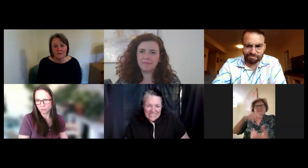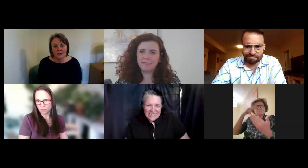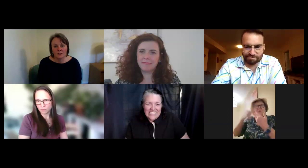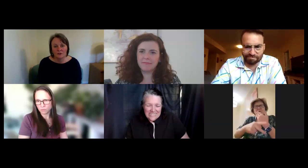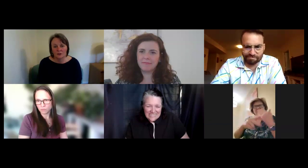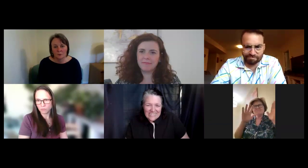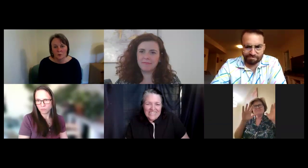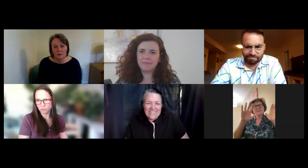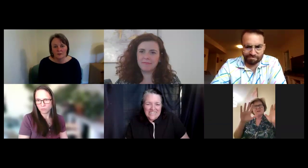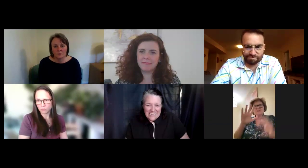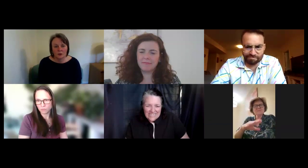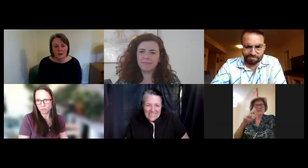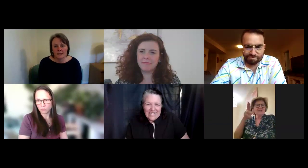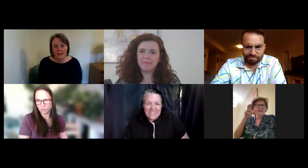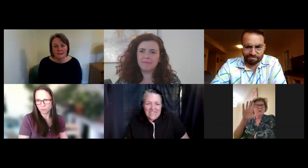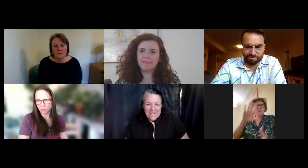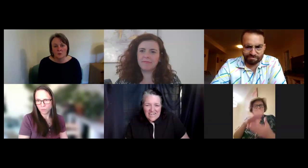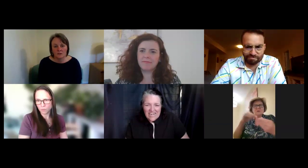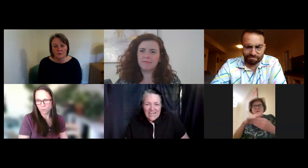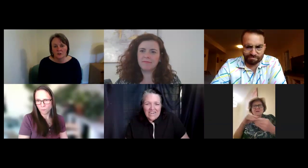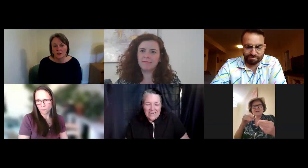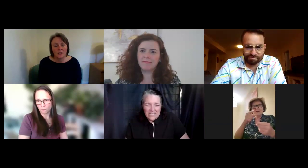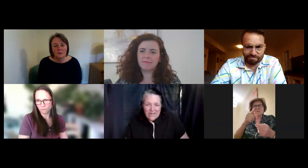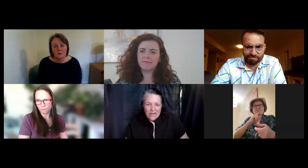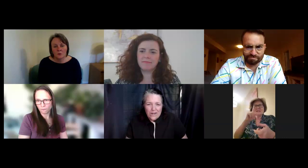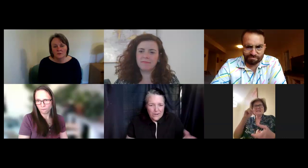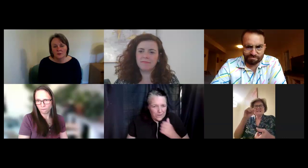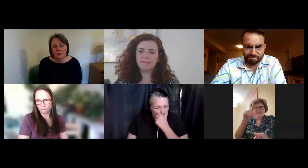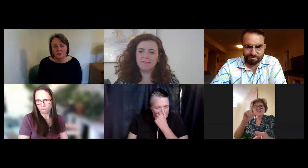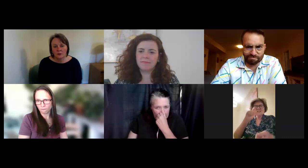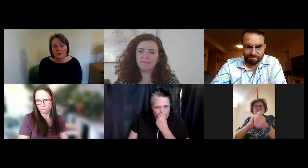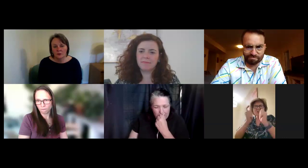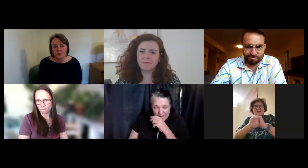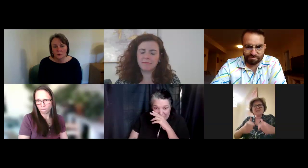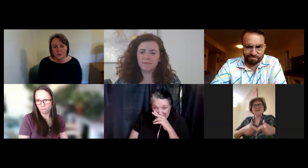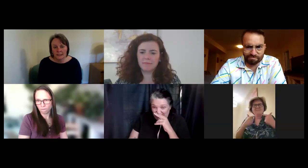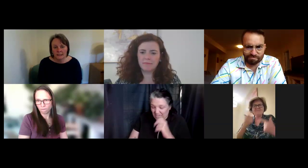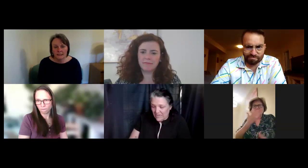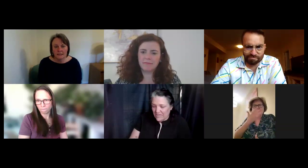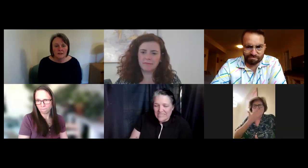Audrey, for your support of this program, and Hayden, it's wonderful, it's so wonderful to hear both of your stories.